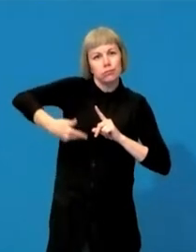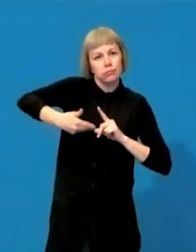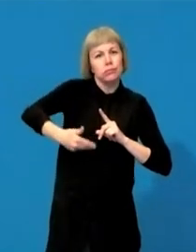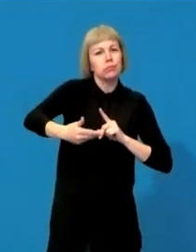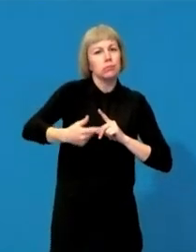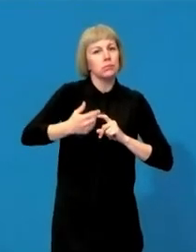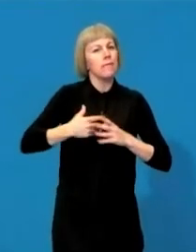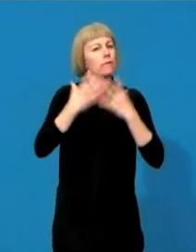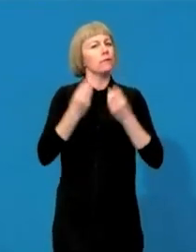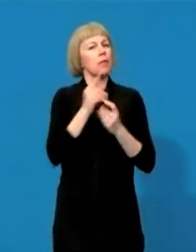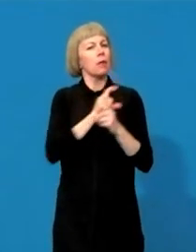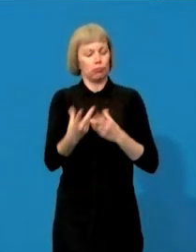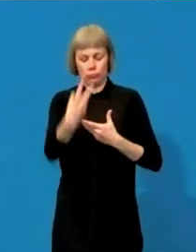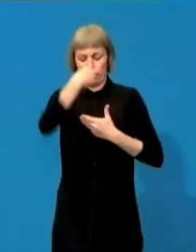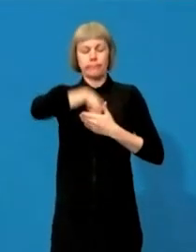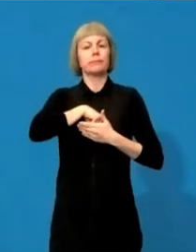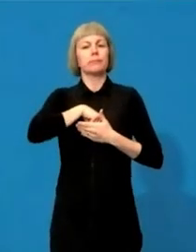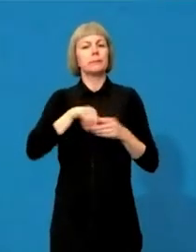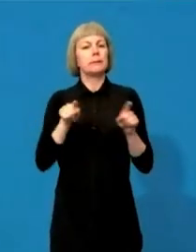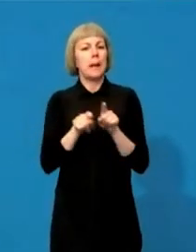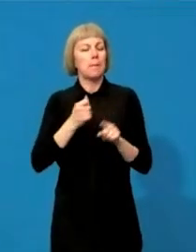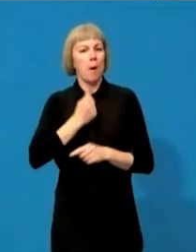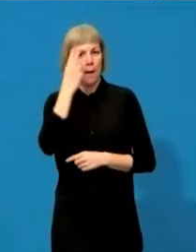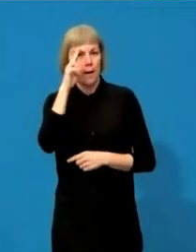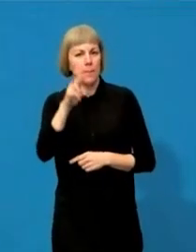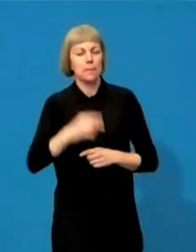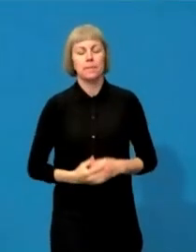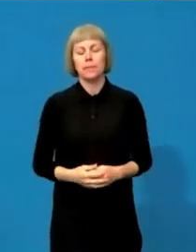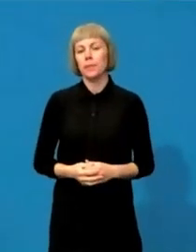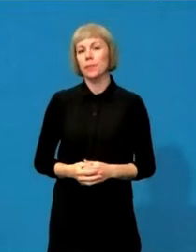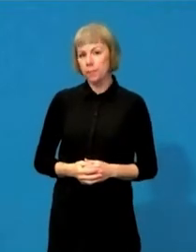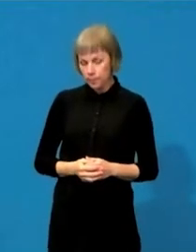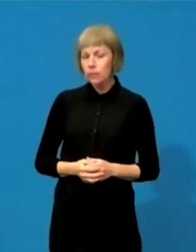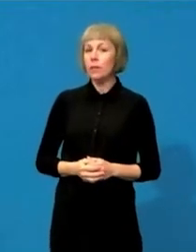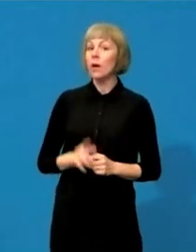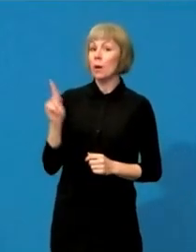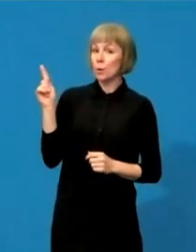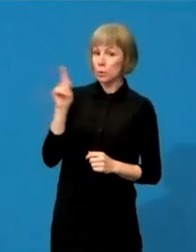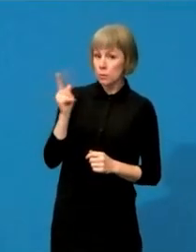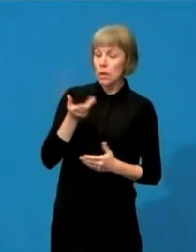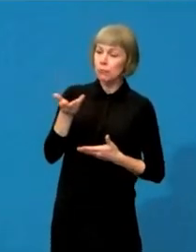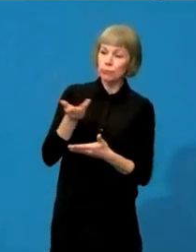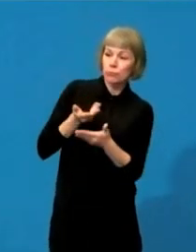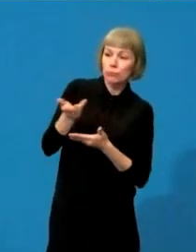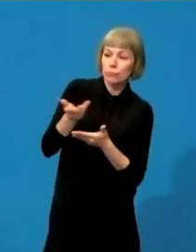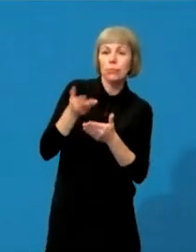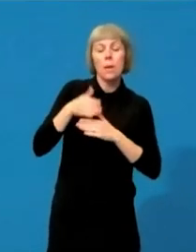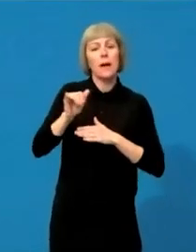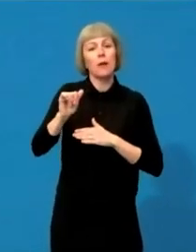And today, we are going to have a talk about the experiences that you and your family have had with the NDIS.